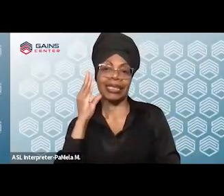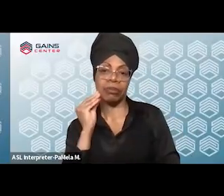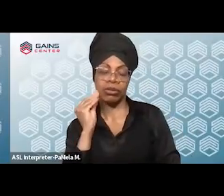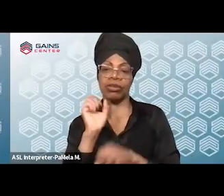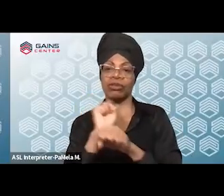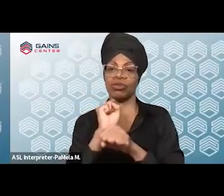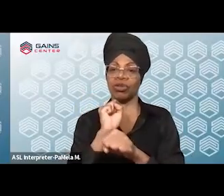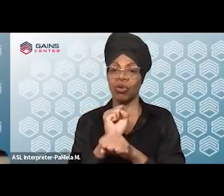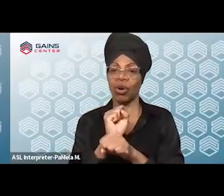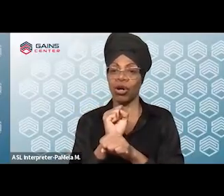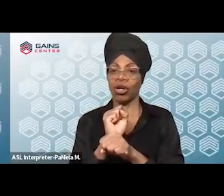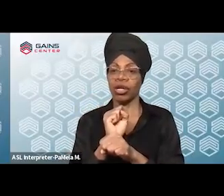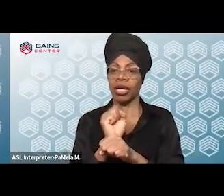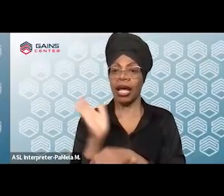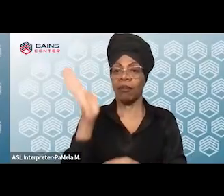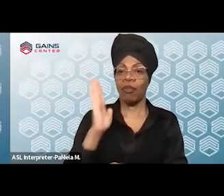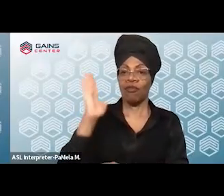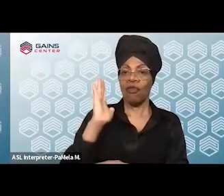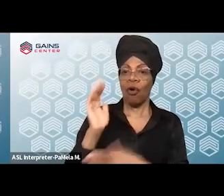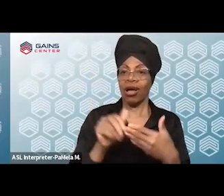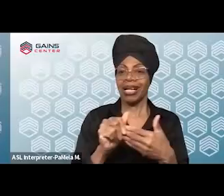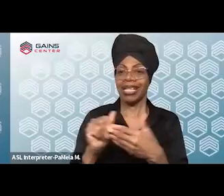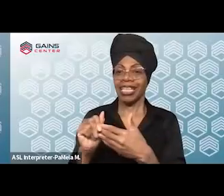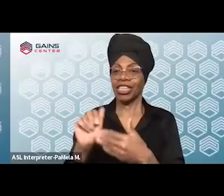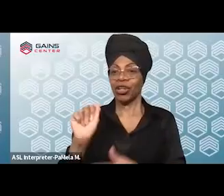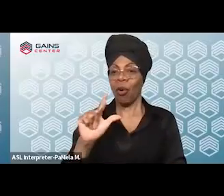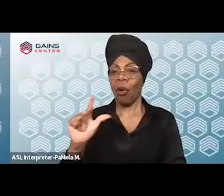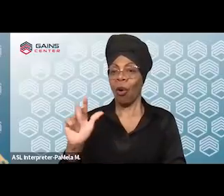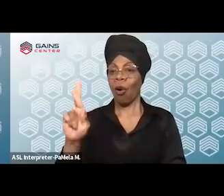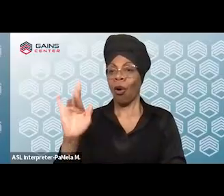you know, my former leadership at All Rise and all the training and technical assistance